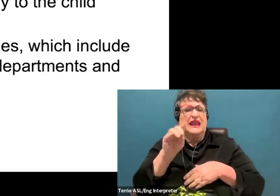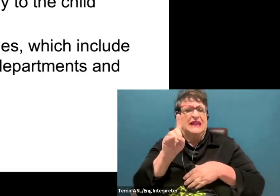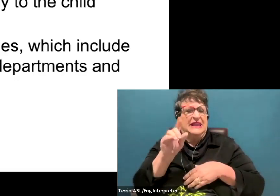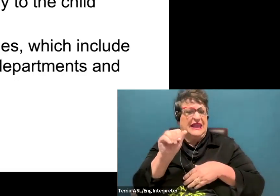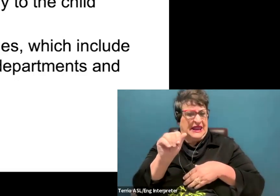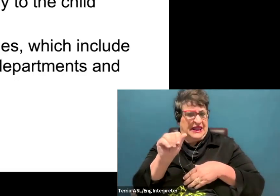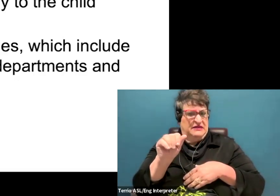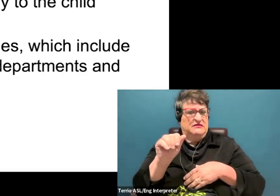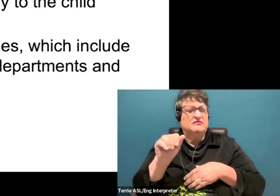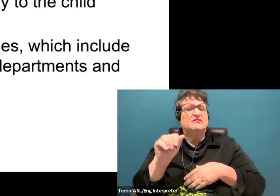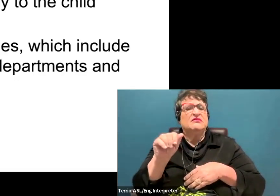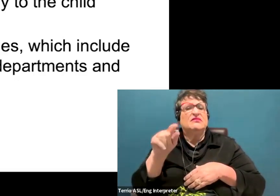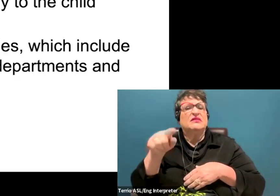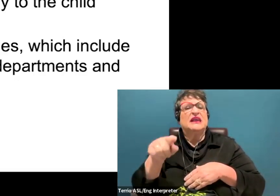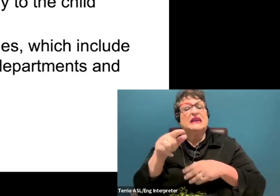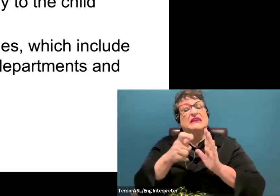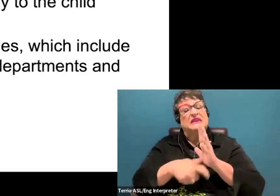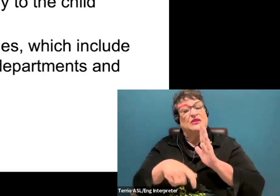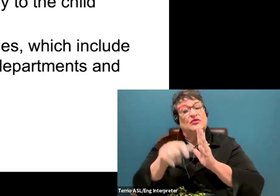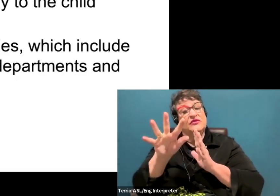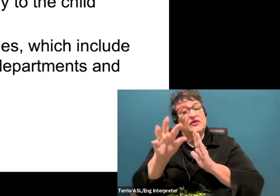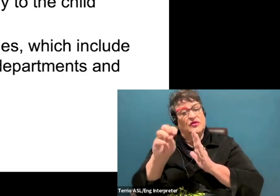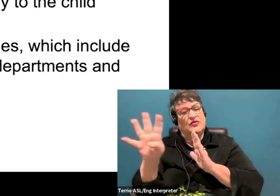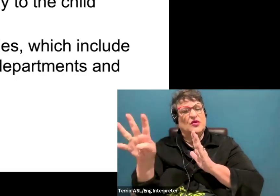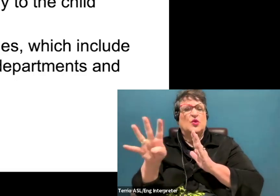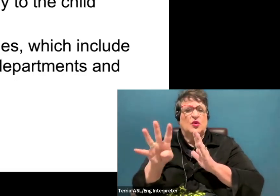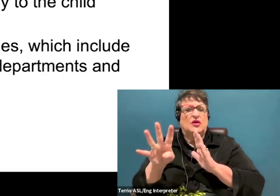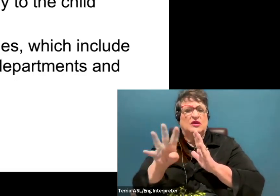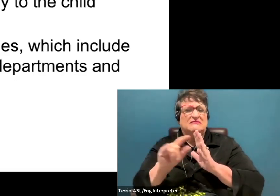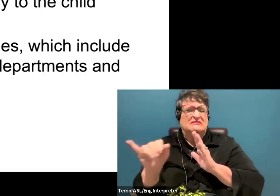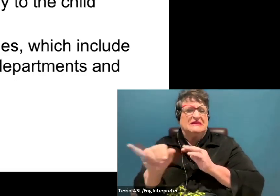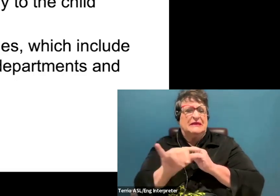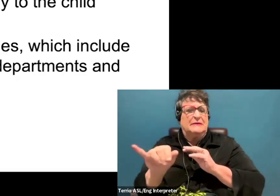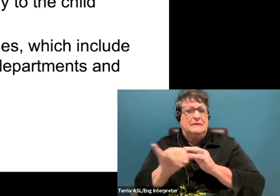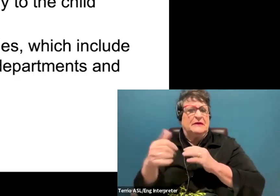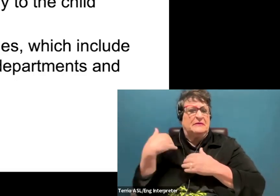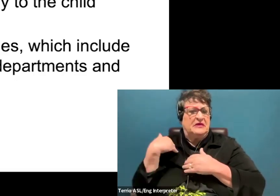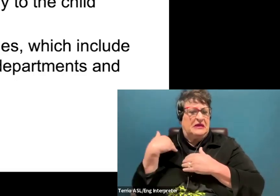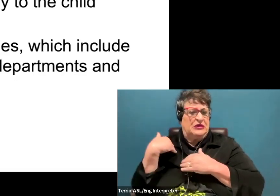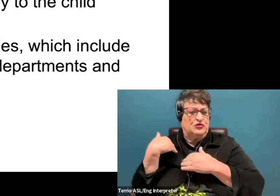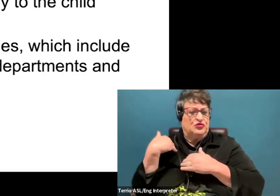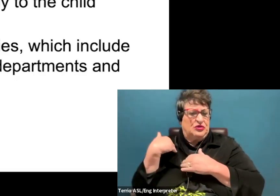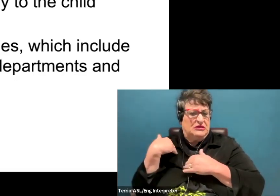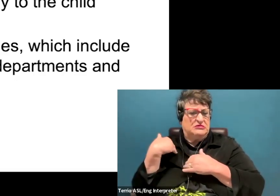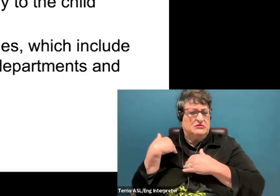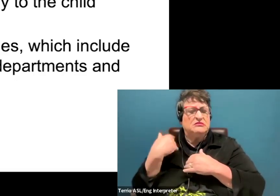Section 504 has many of the same obligations. Section 504 applies to